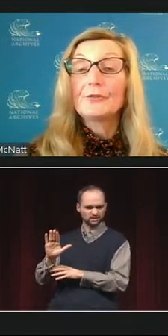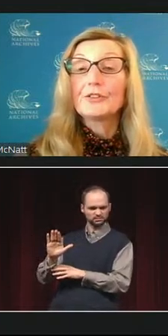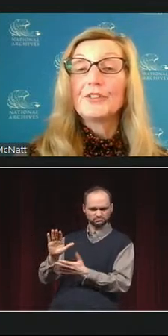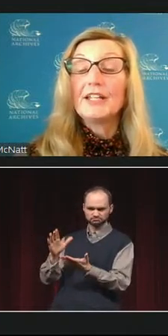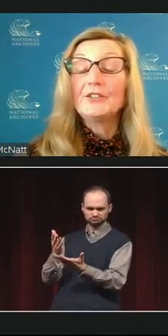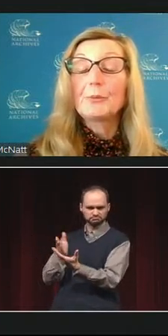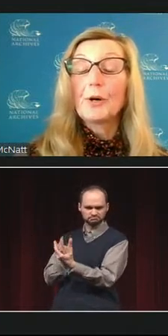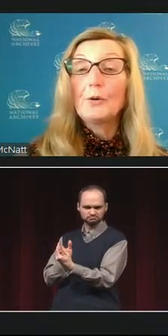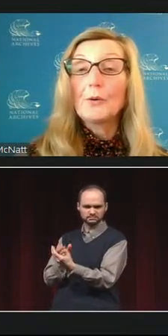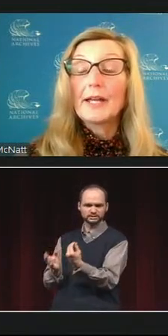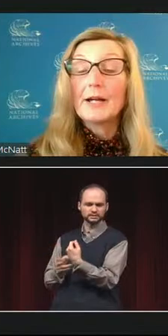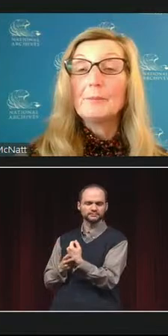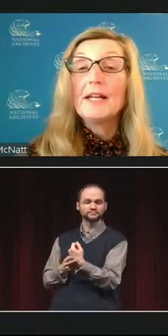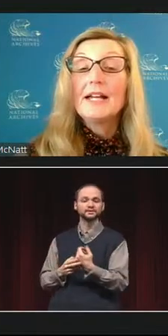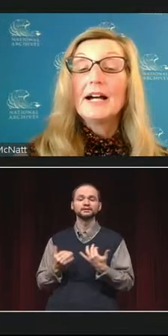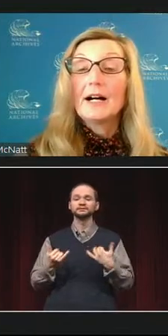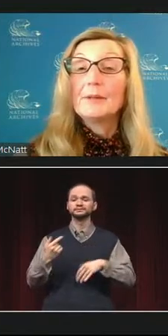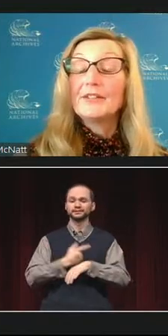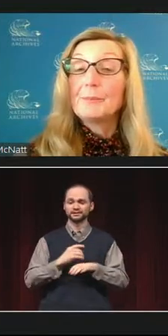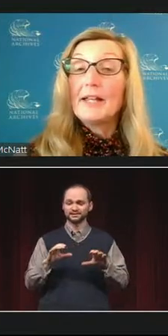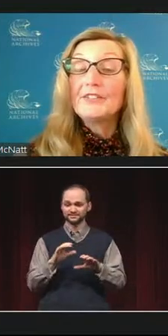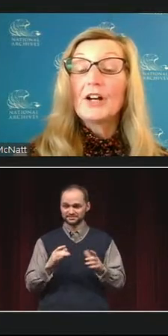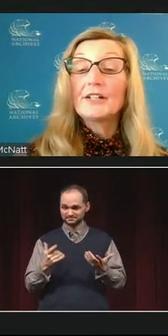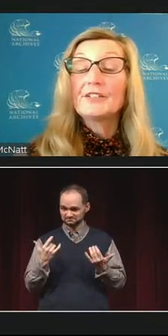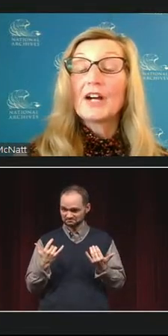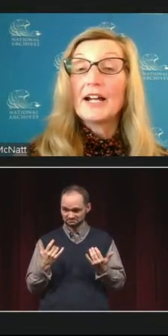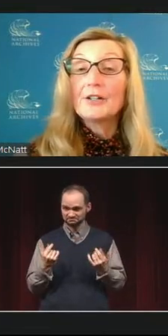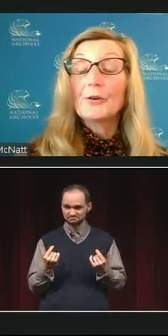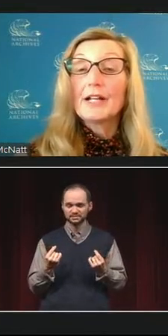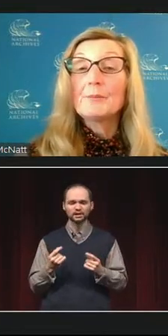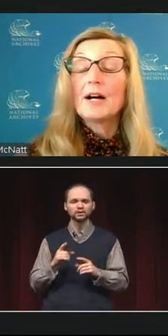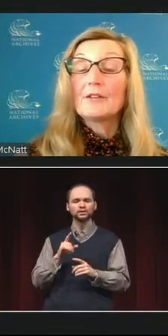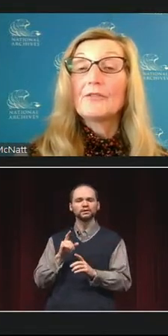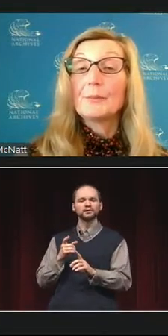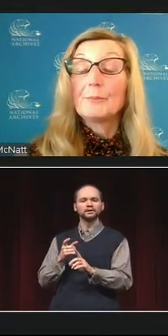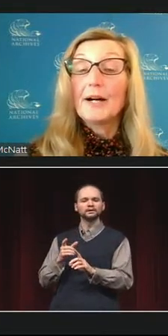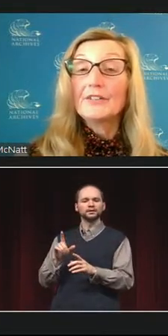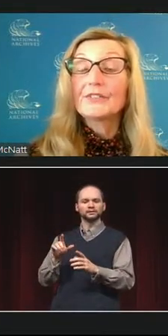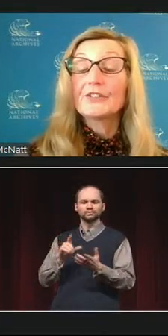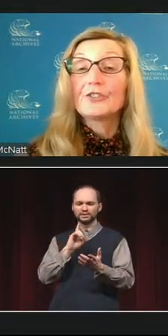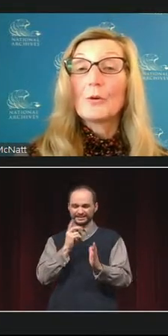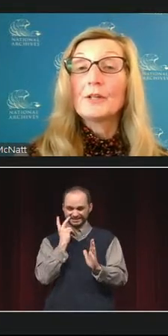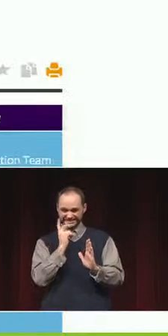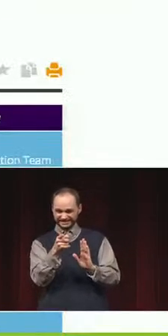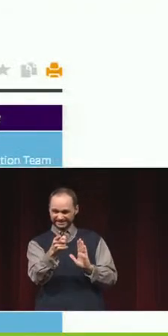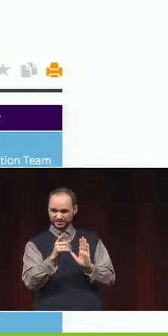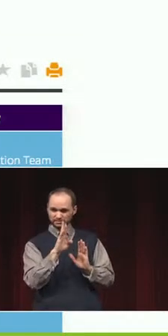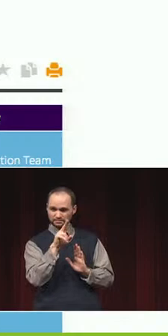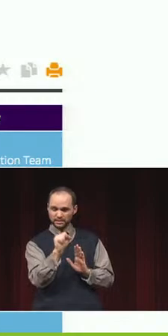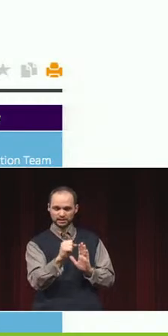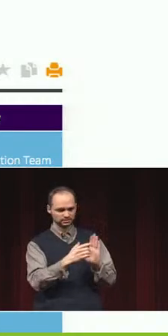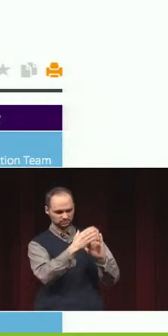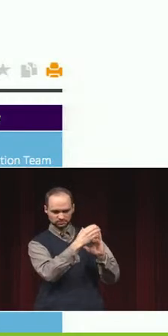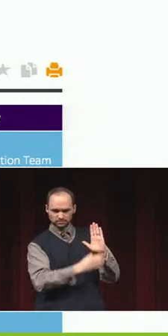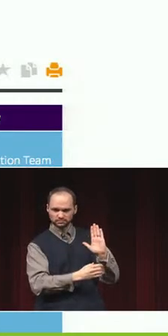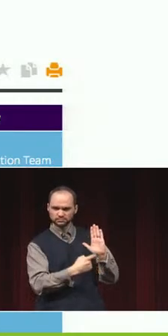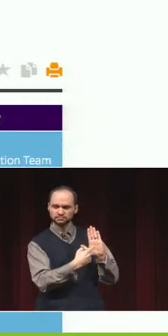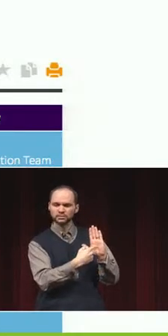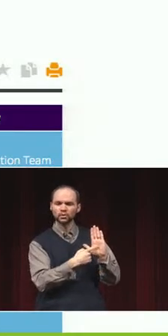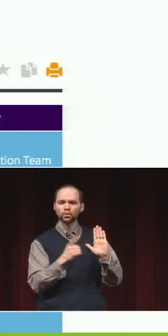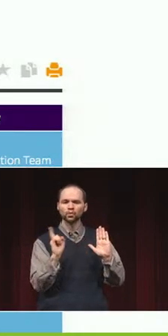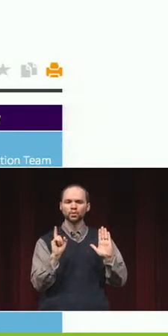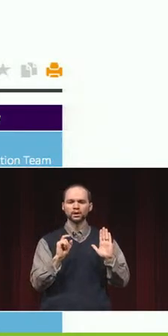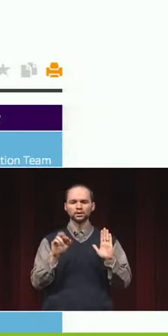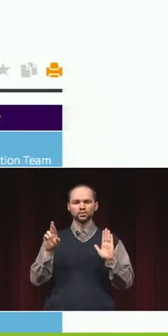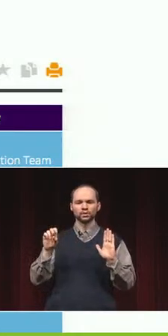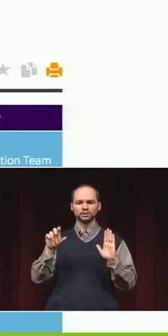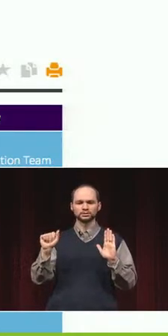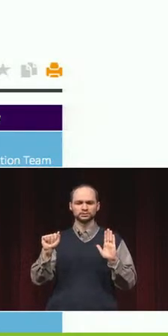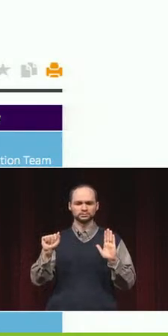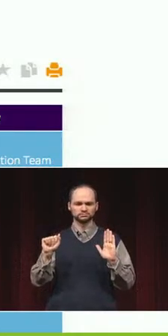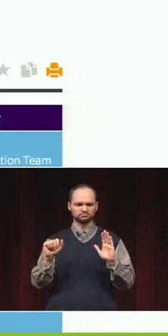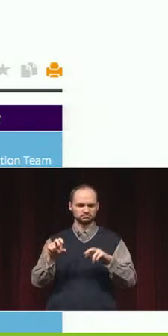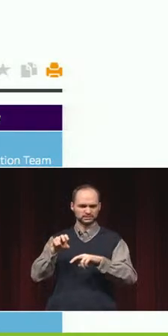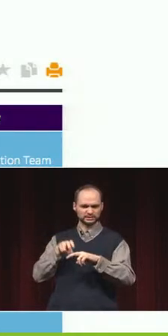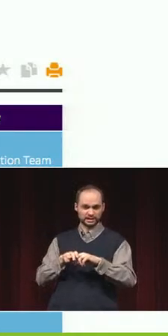today's program is based on a diagram of the bus showing where Rosa Parks sat. And it is part